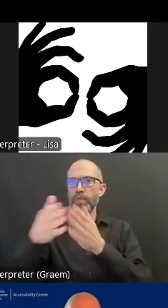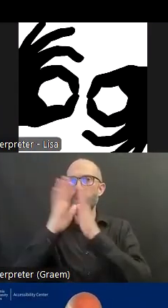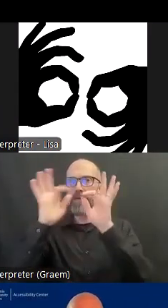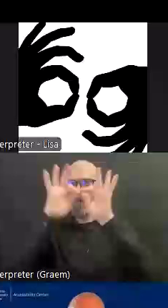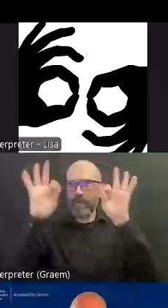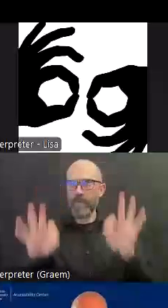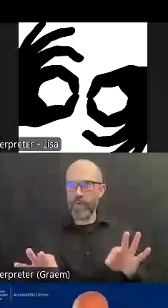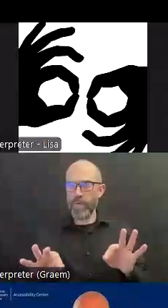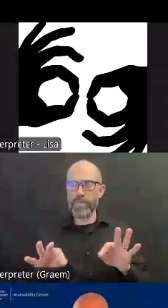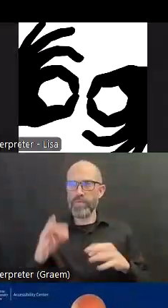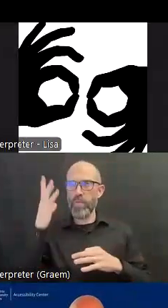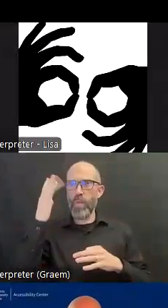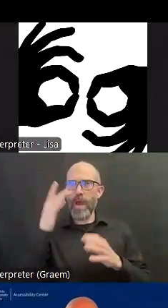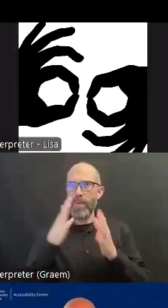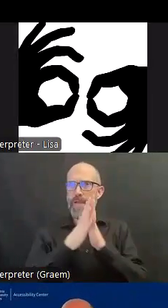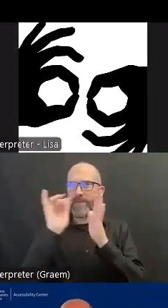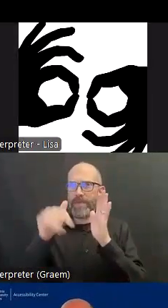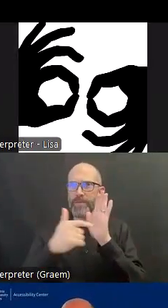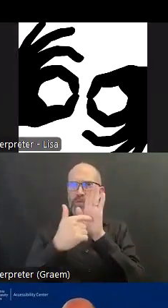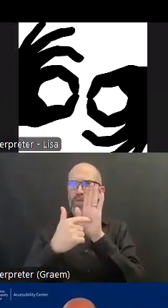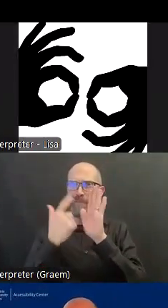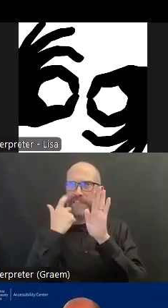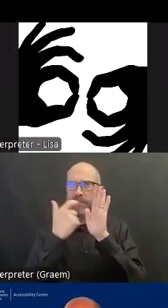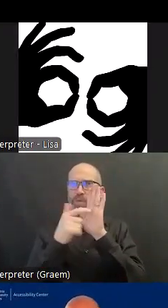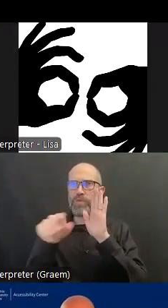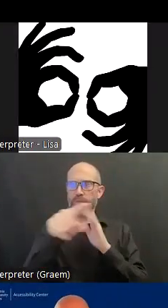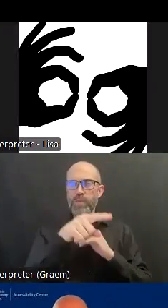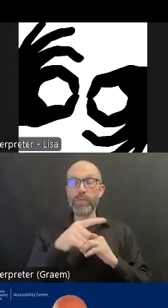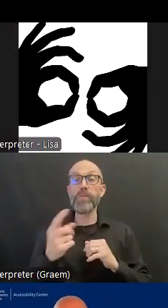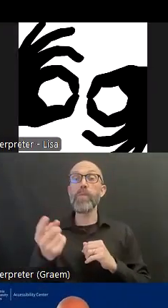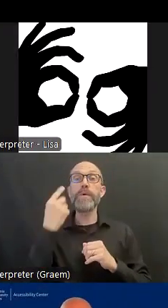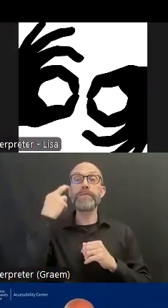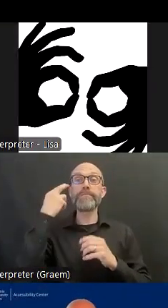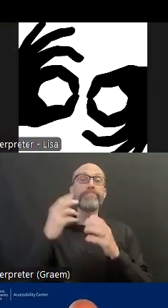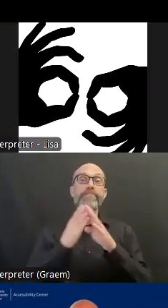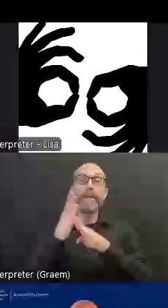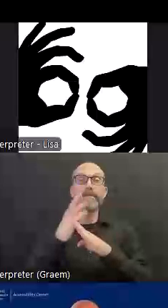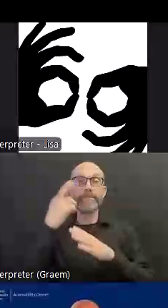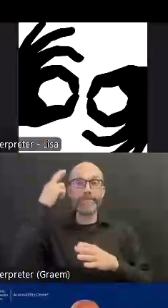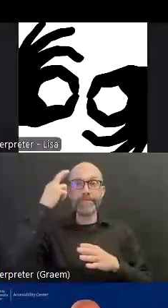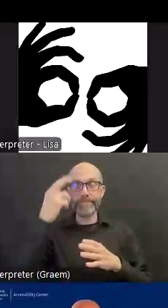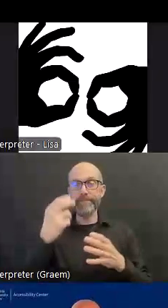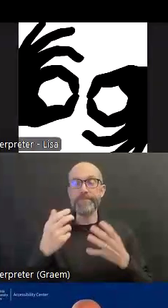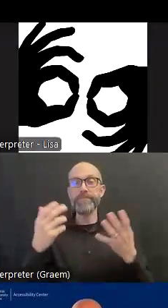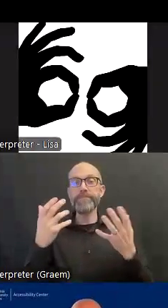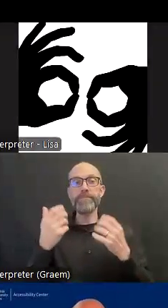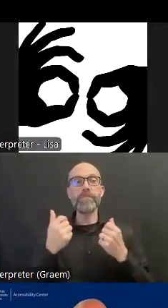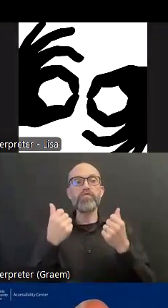that I just showed you? One of the main purposes is that we're trying to get a sense of the context.